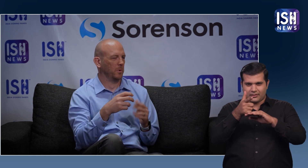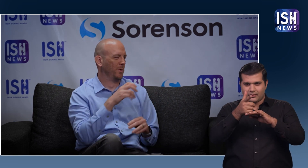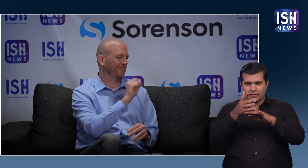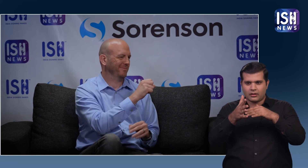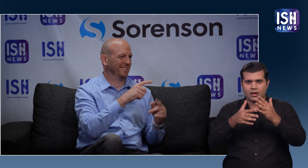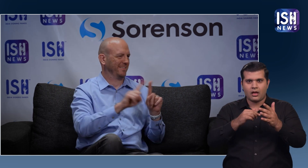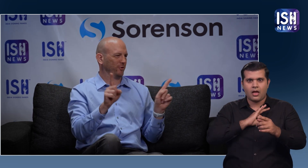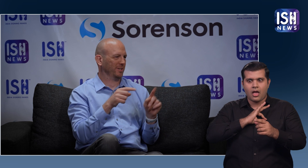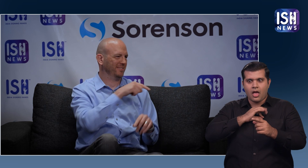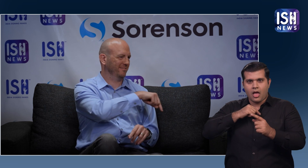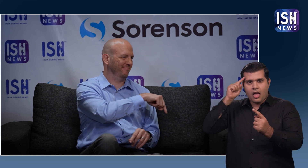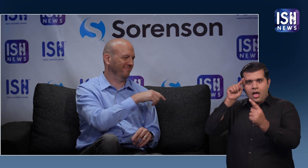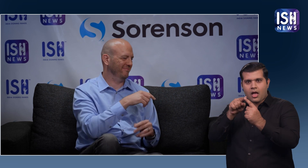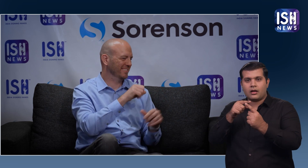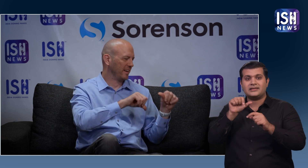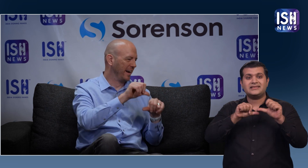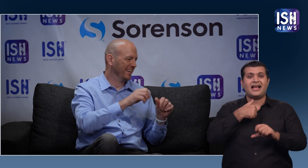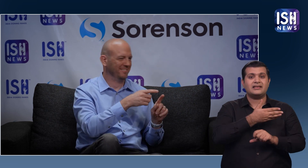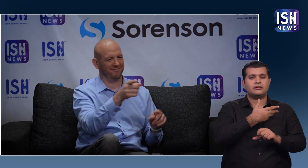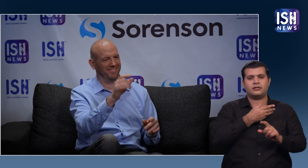So this was very different from being a scientist.